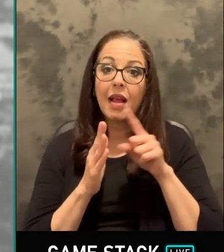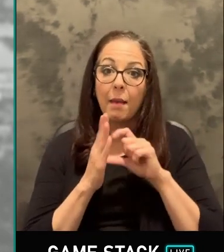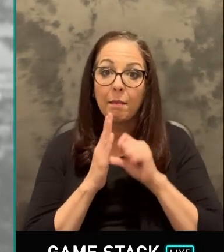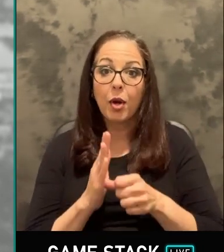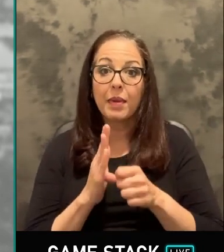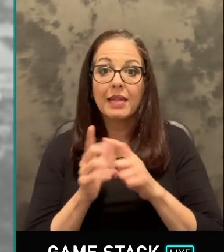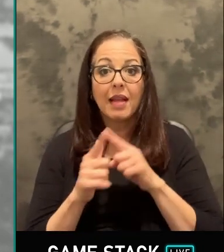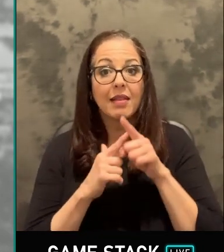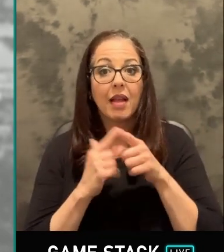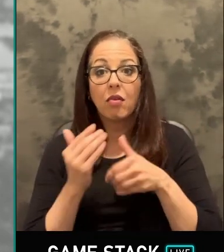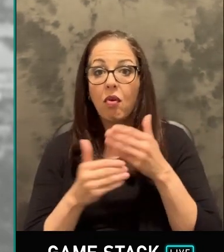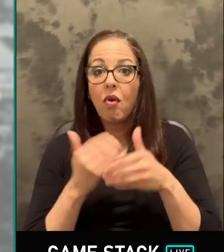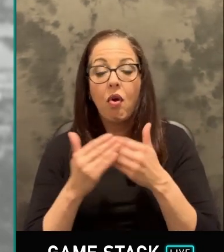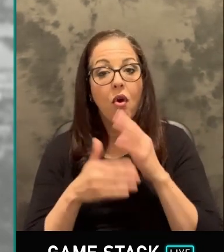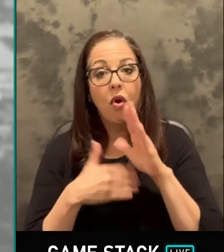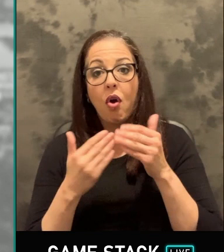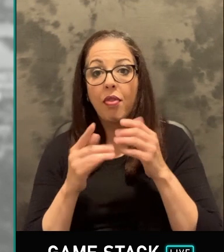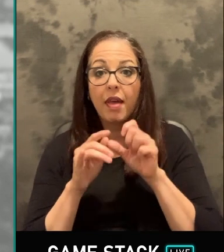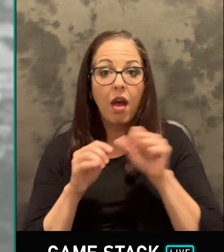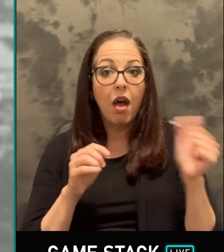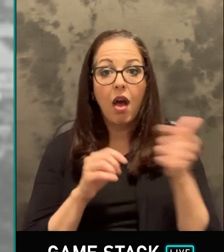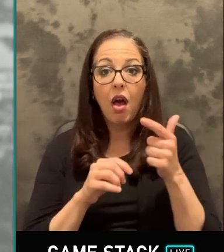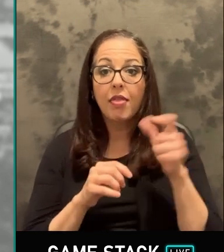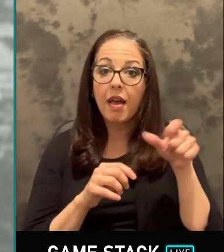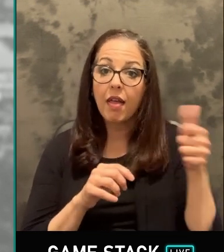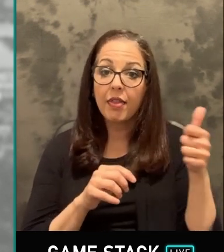the other closest pilots flying very next to him.